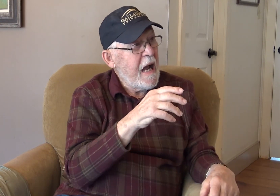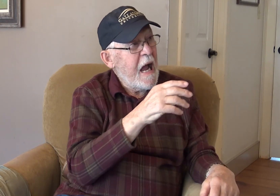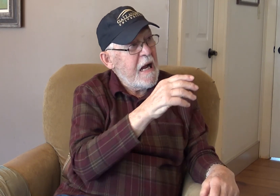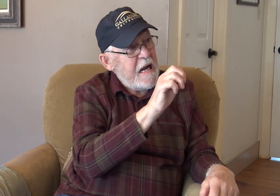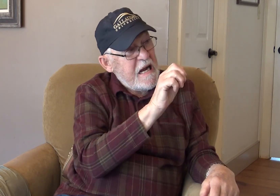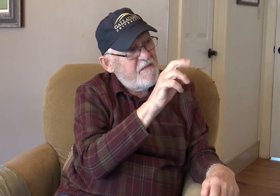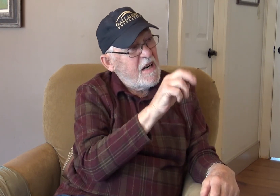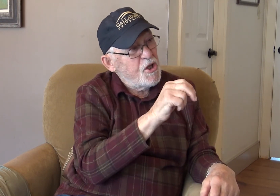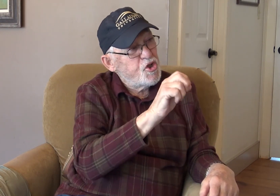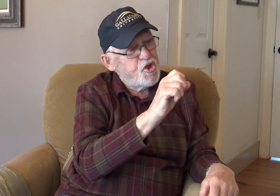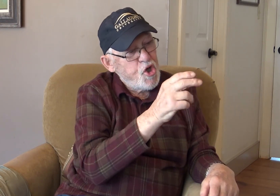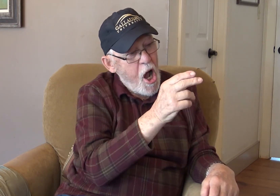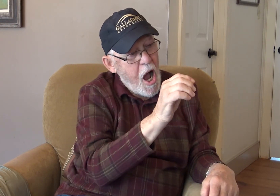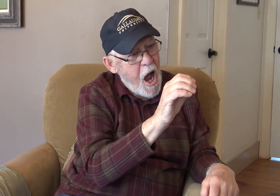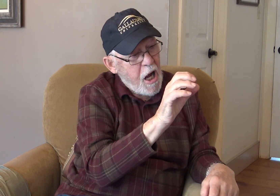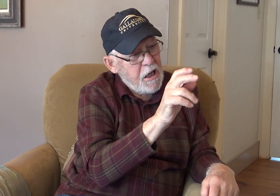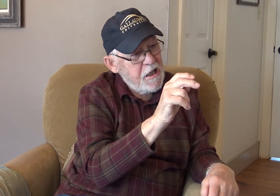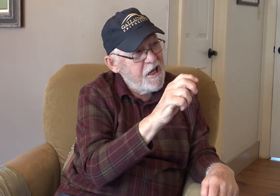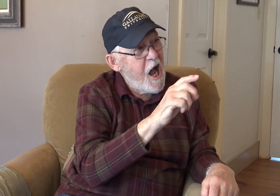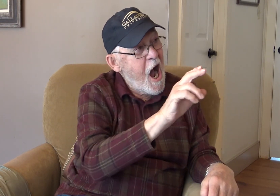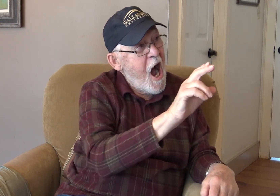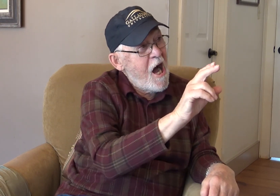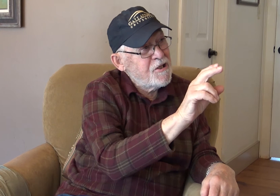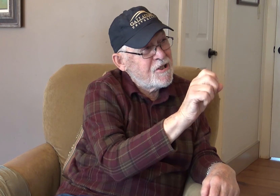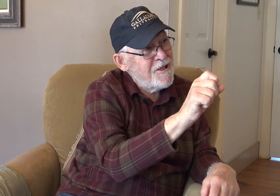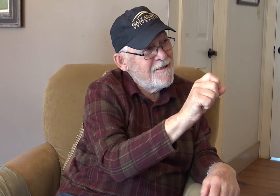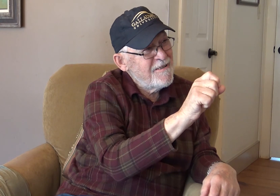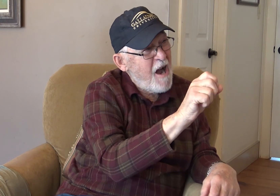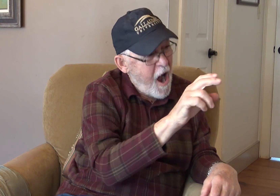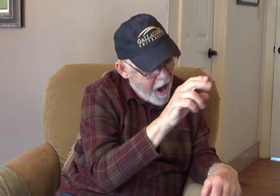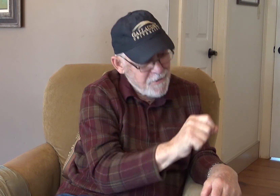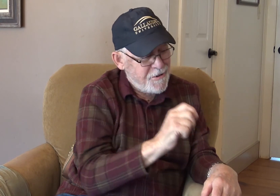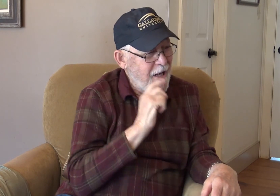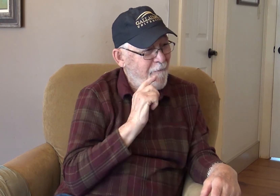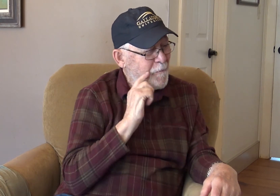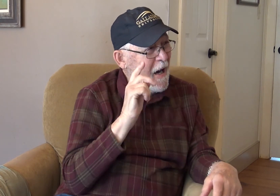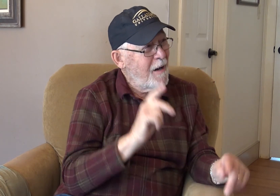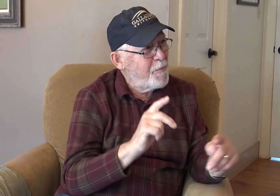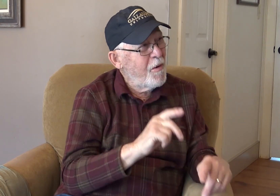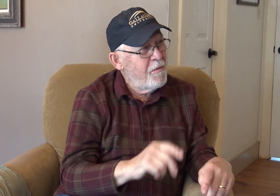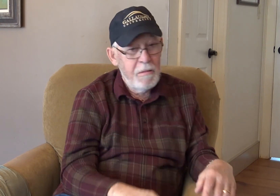It even shocked us deaf people!